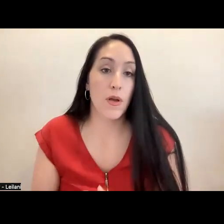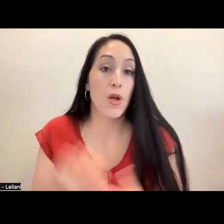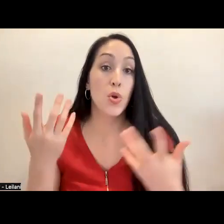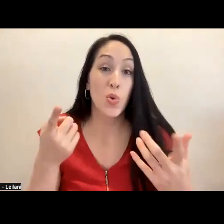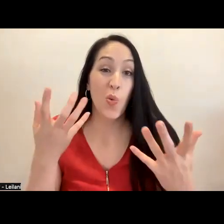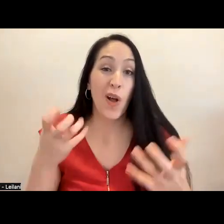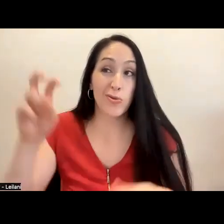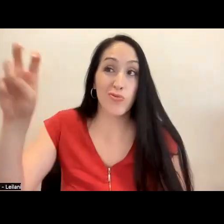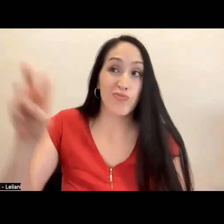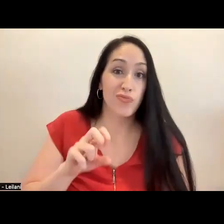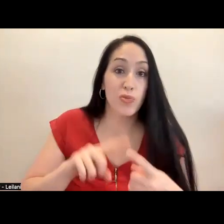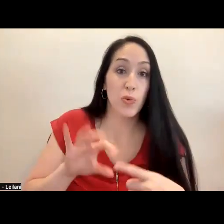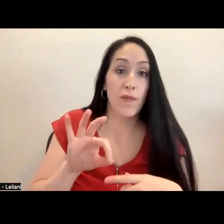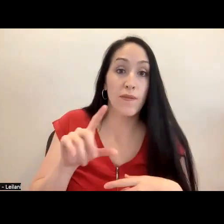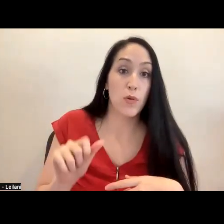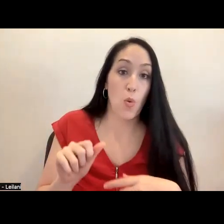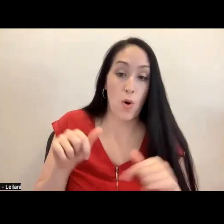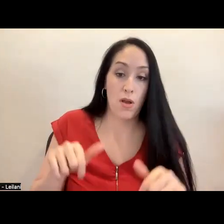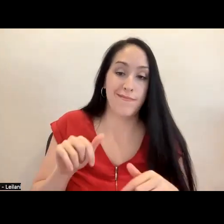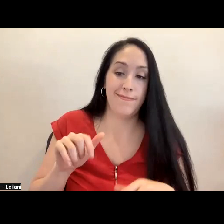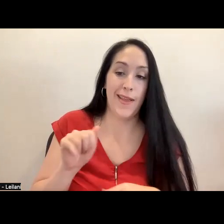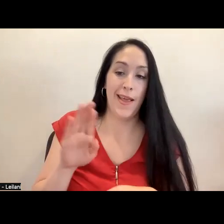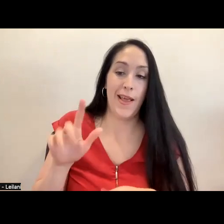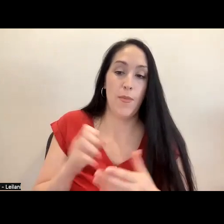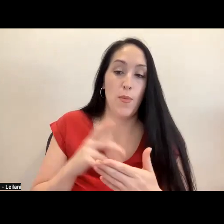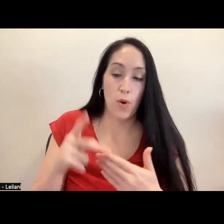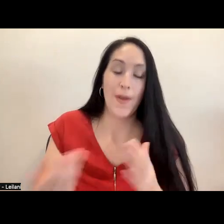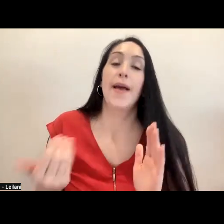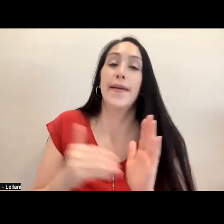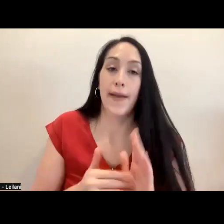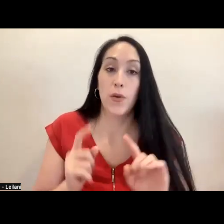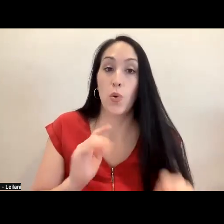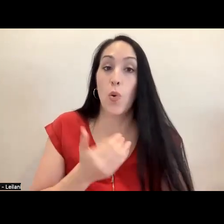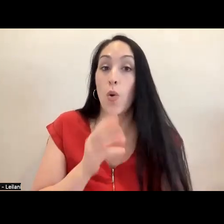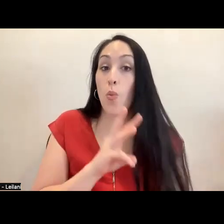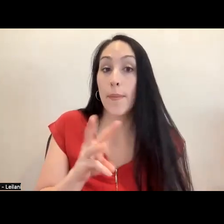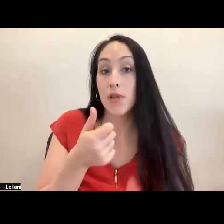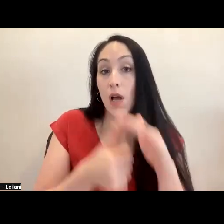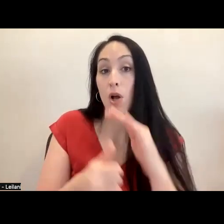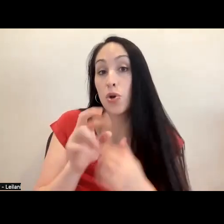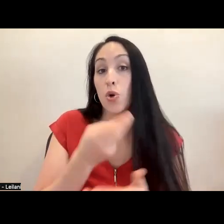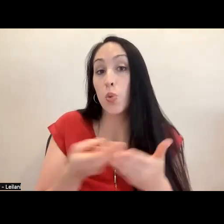11:51:54 So, if you once again visit everyday.com under our resources, tab or call customer